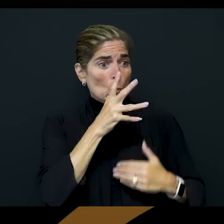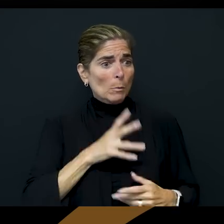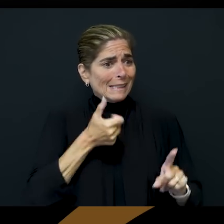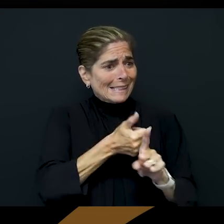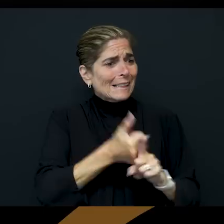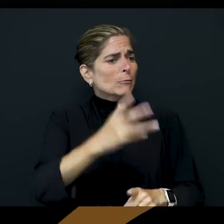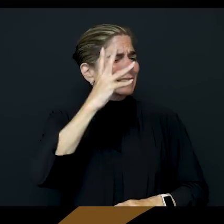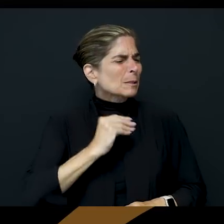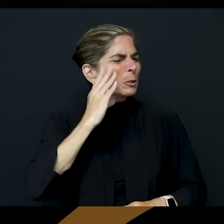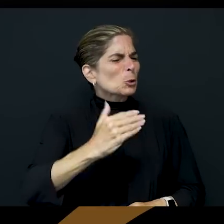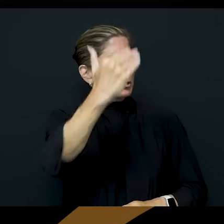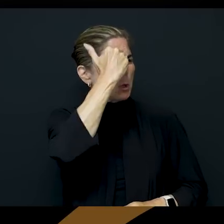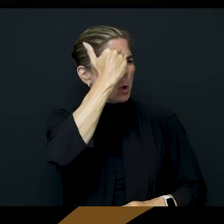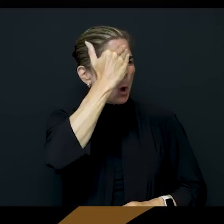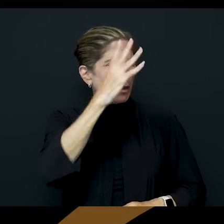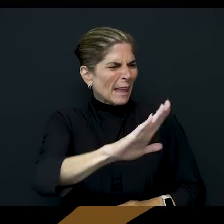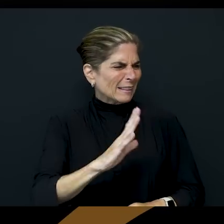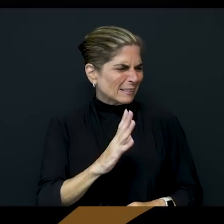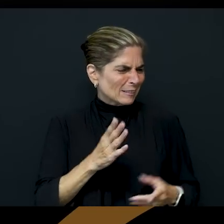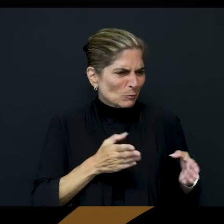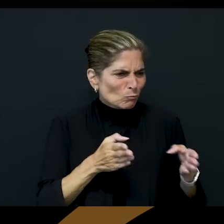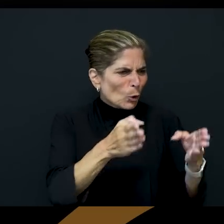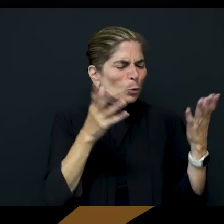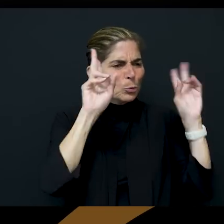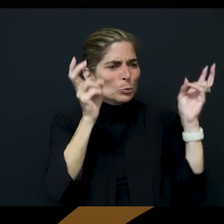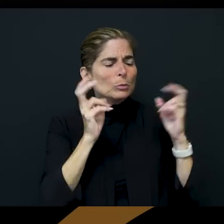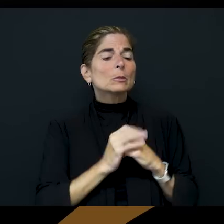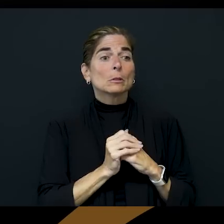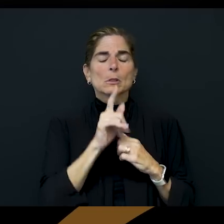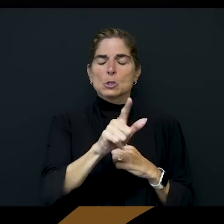what it is like to walk that road. That's valuable detail and nuance